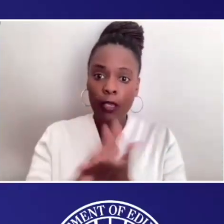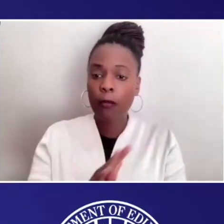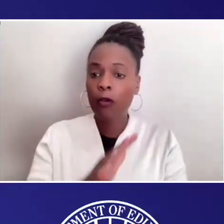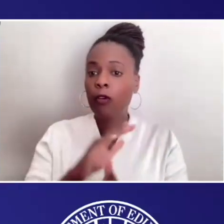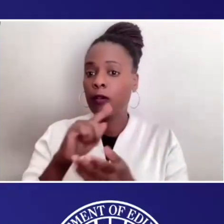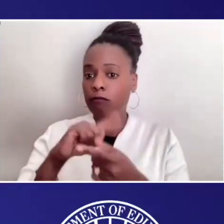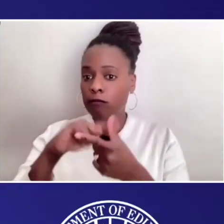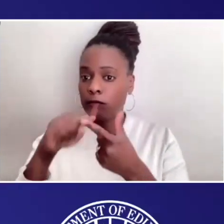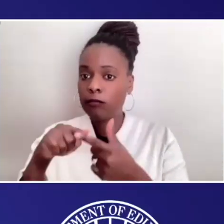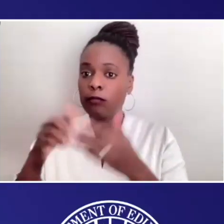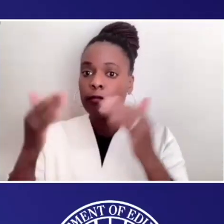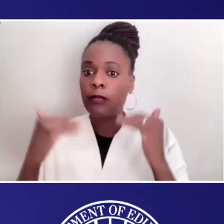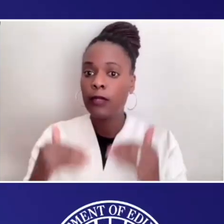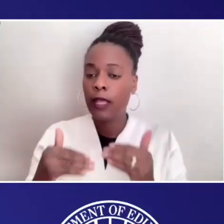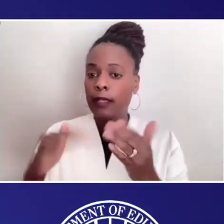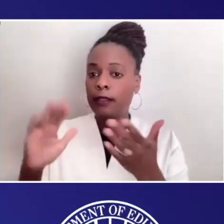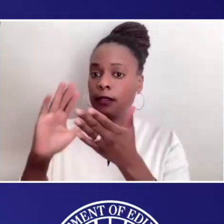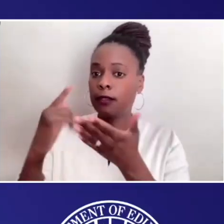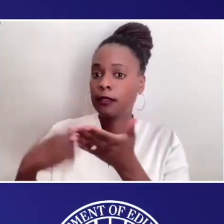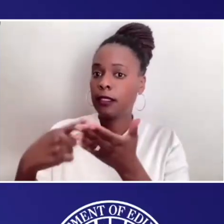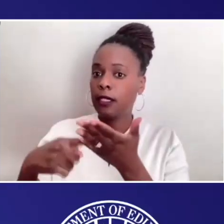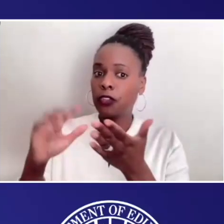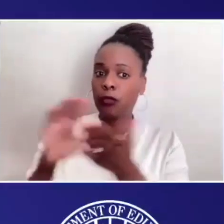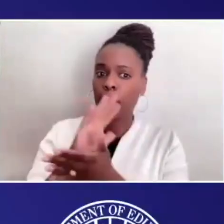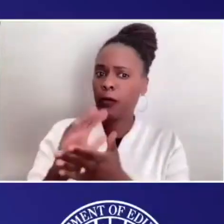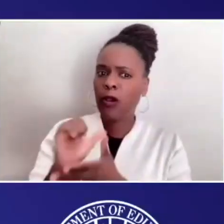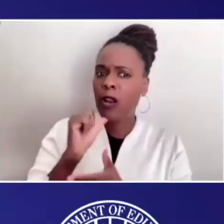because I don't believe that that was announced, and I just want to make that clear.